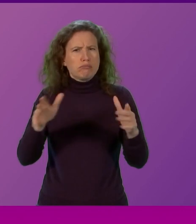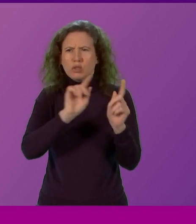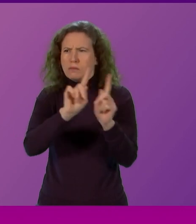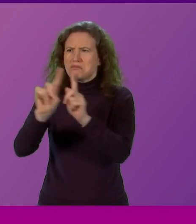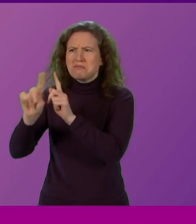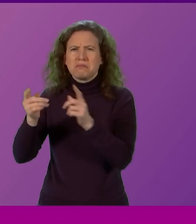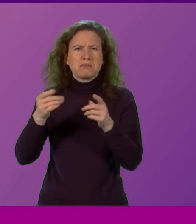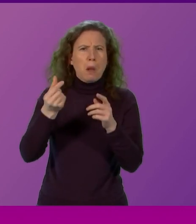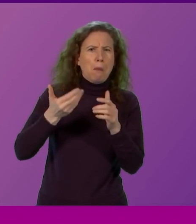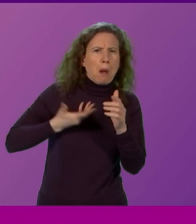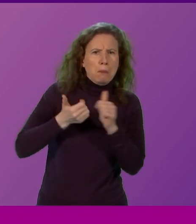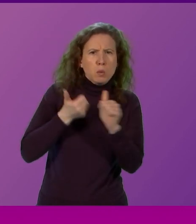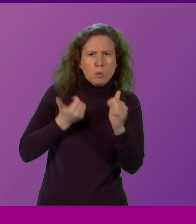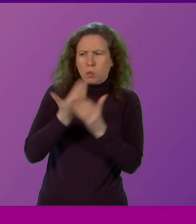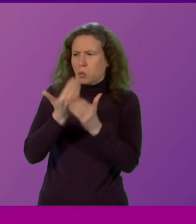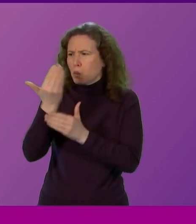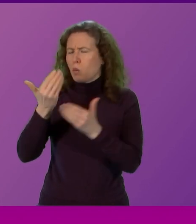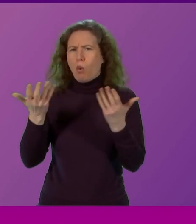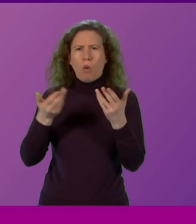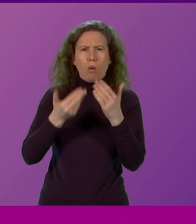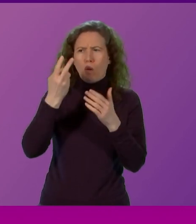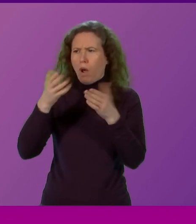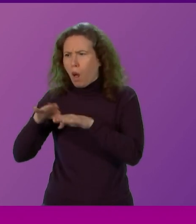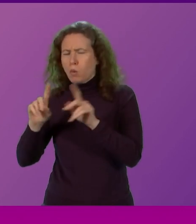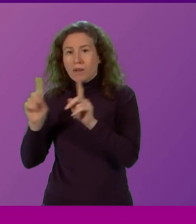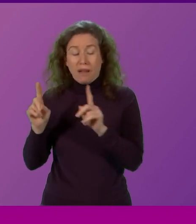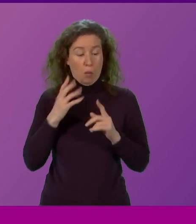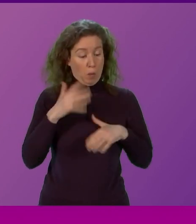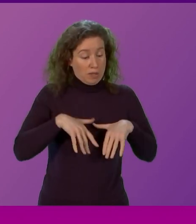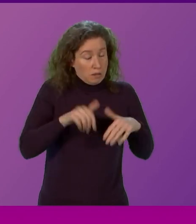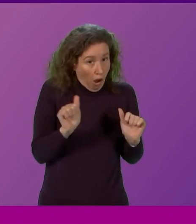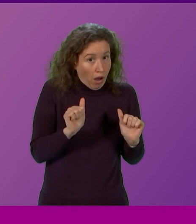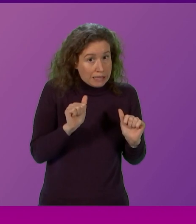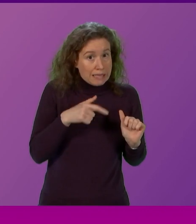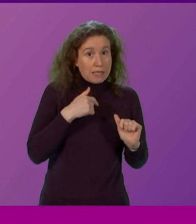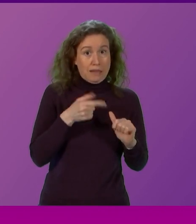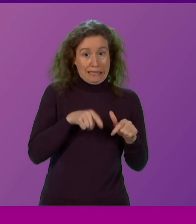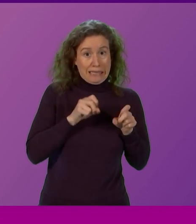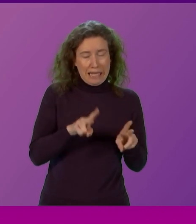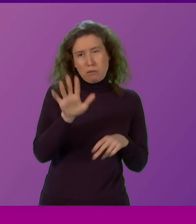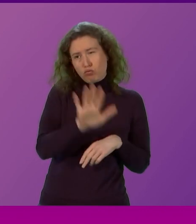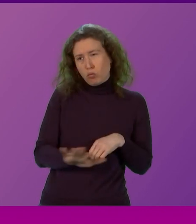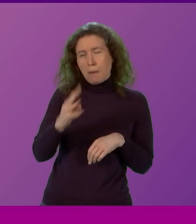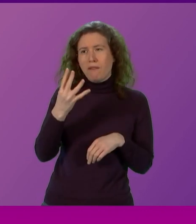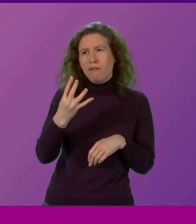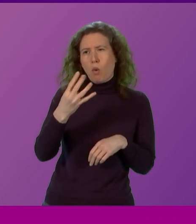At the outset of introducing the scheme, it was estimated that there were about 4,500 companies—